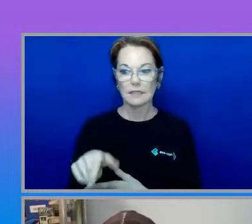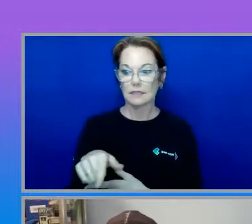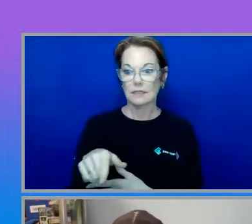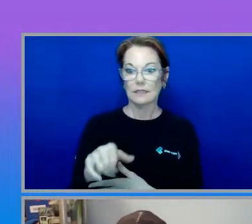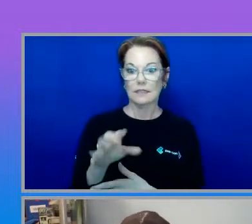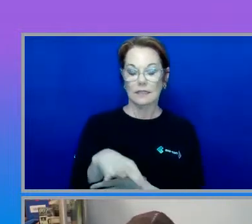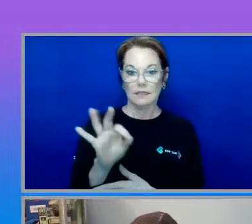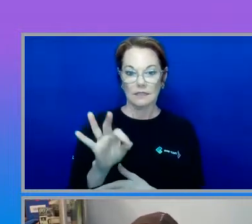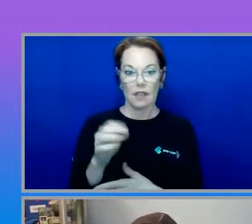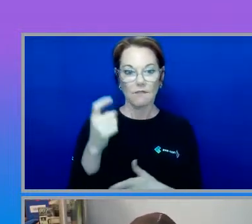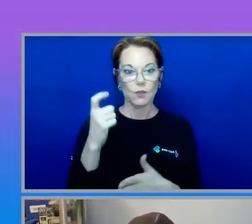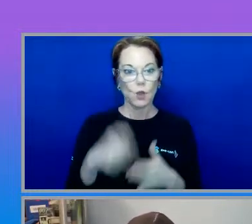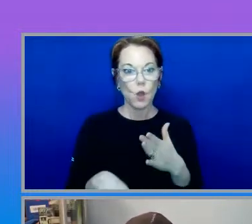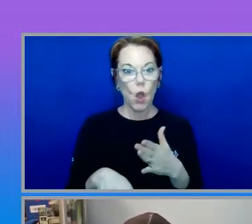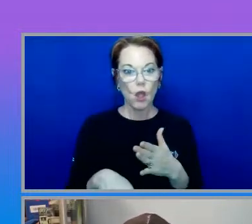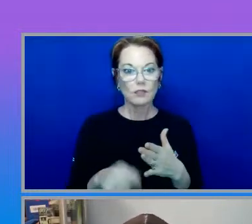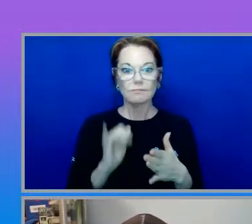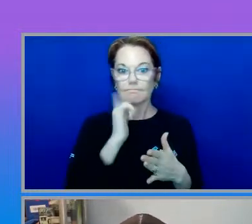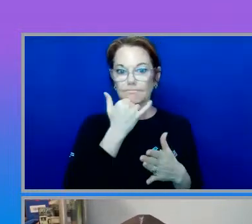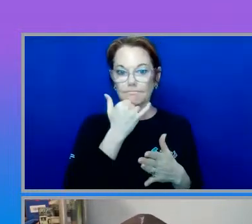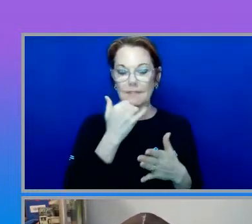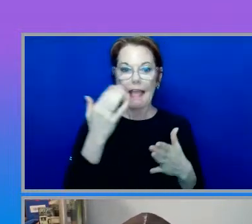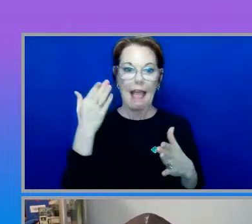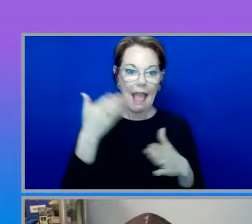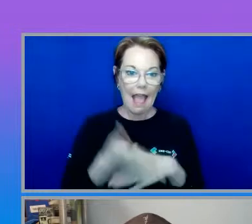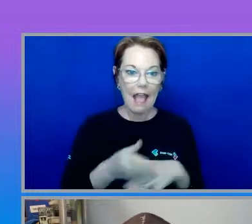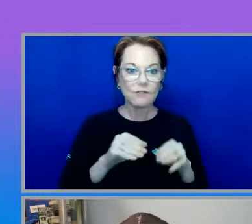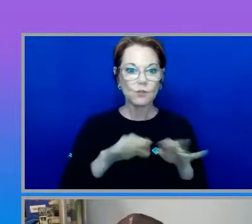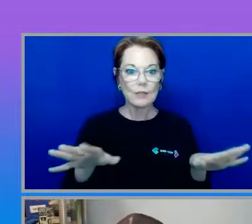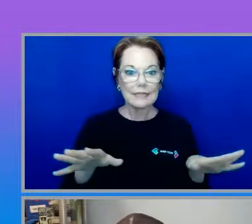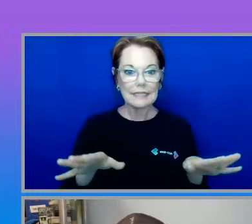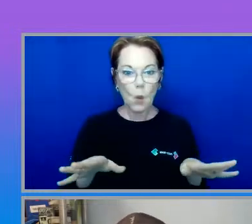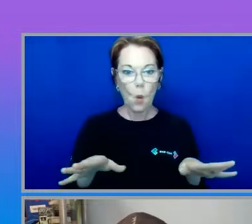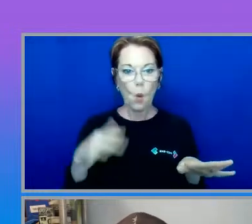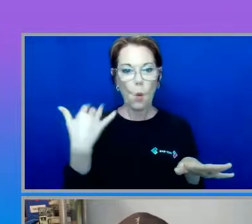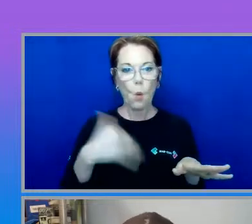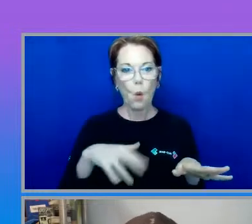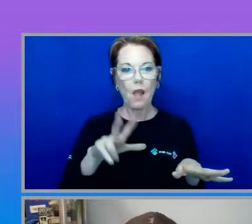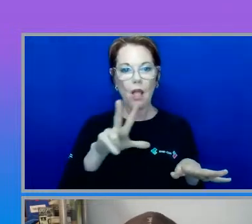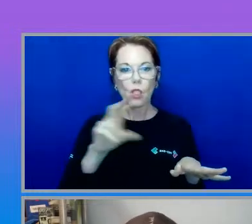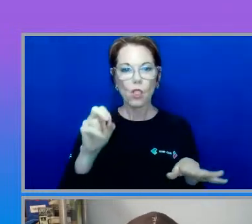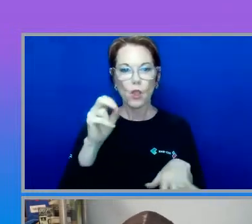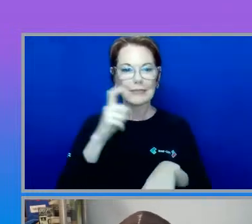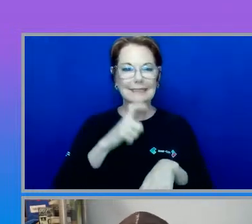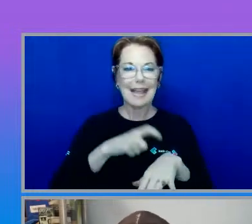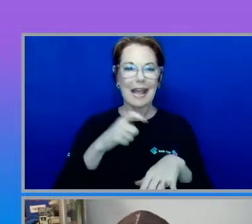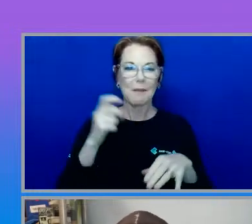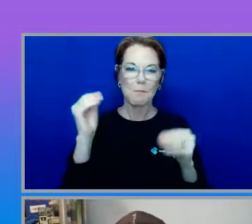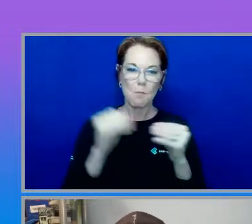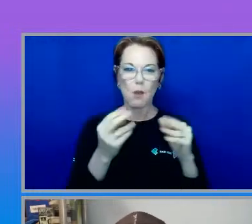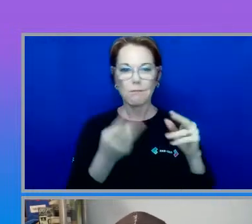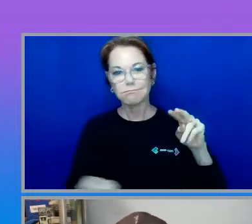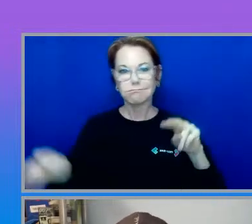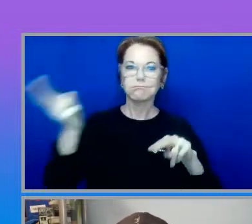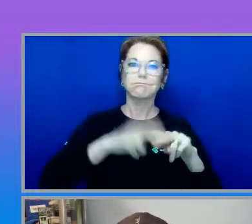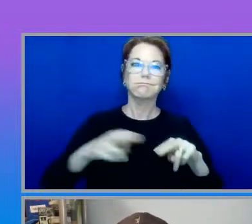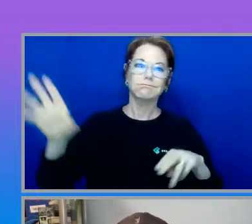discovering defects after release are significant up to 30 times more than if you catch